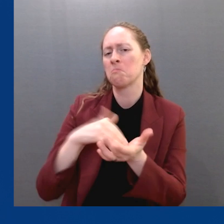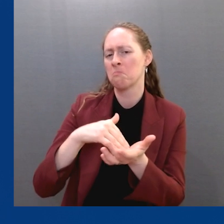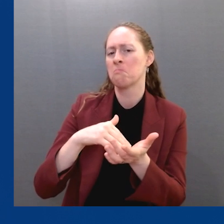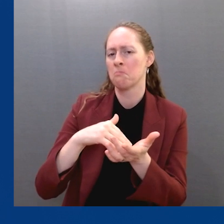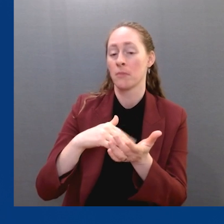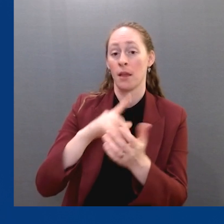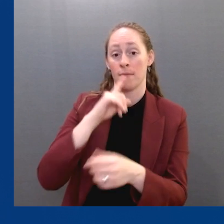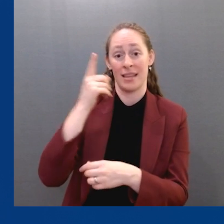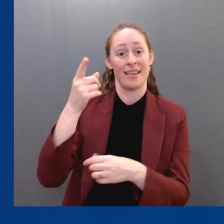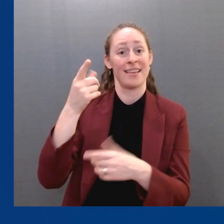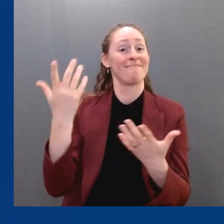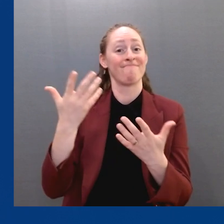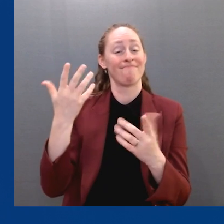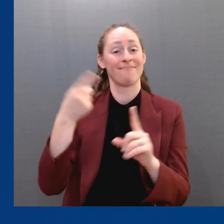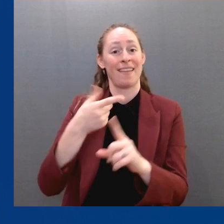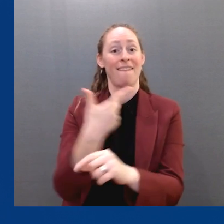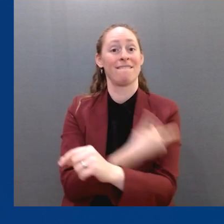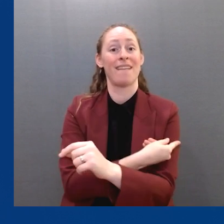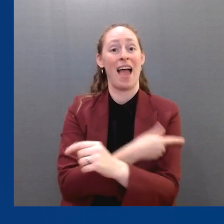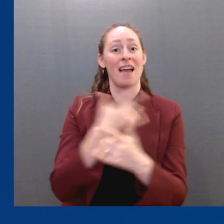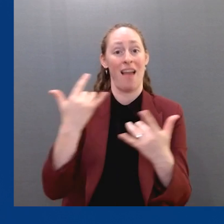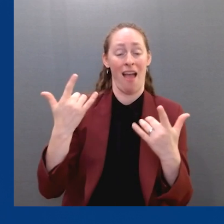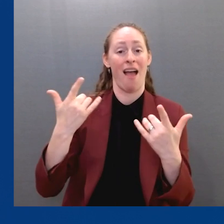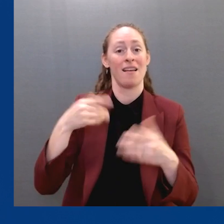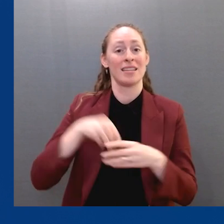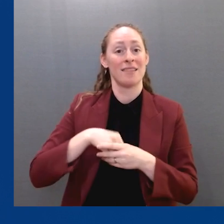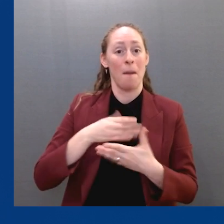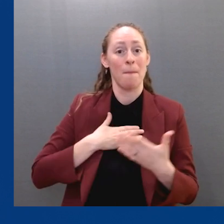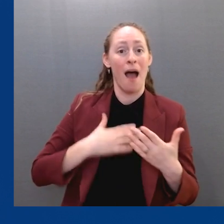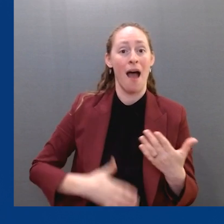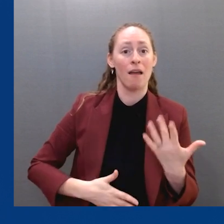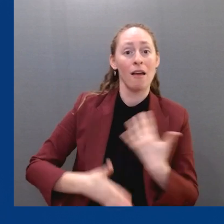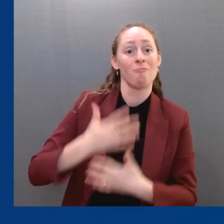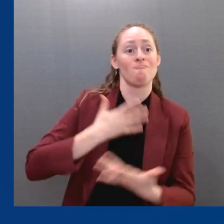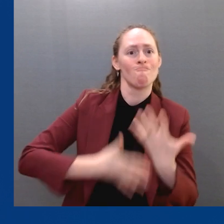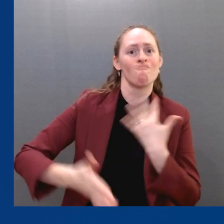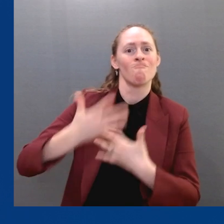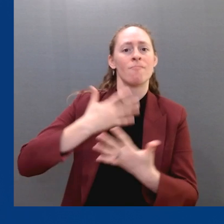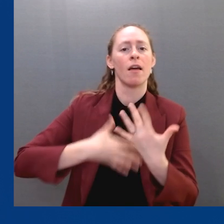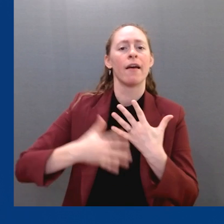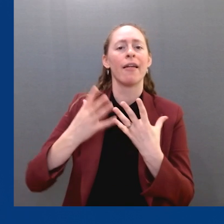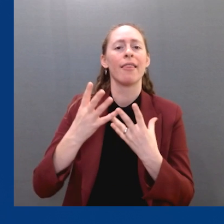whether that's immunity following infection or immunity following vaccine,